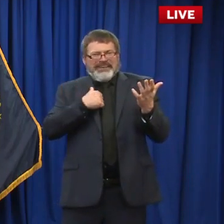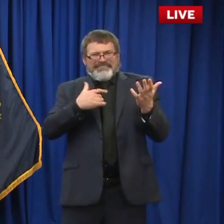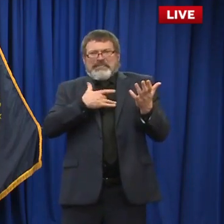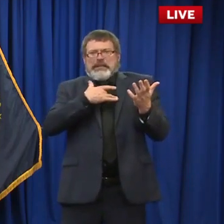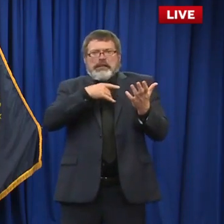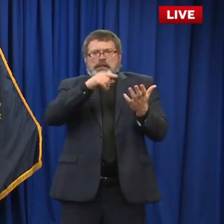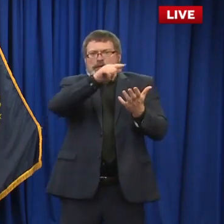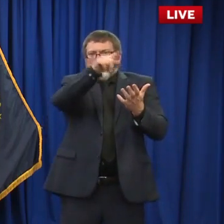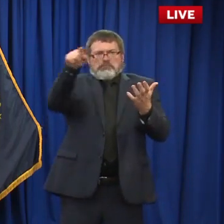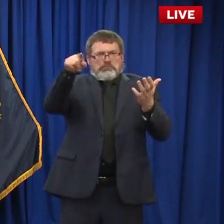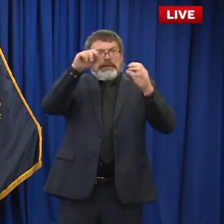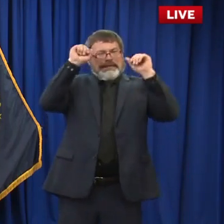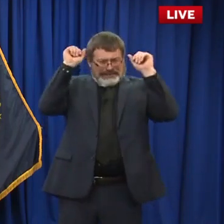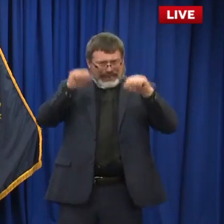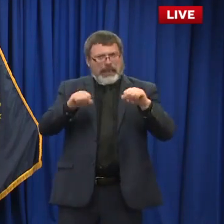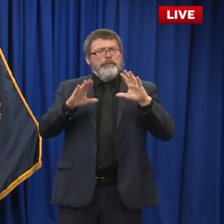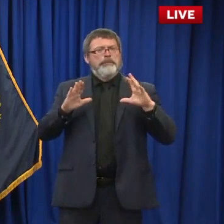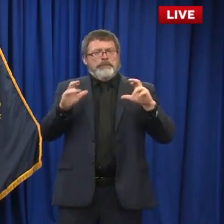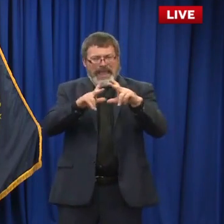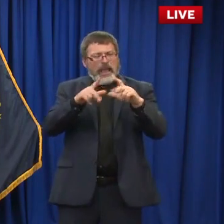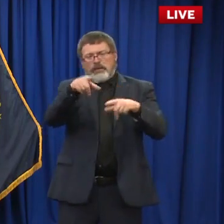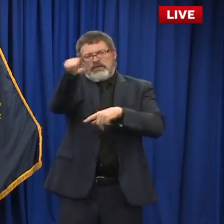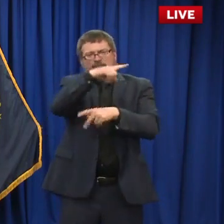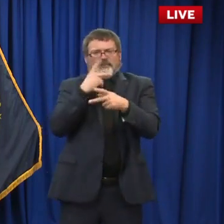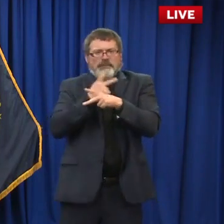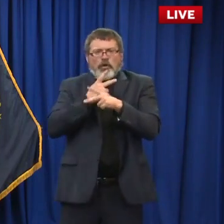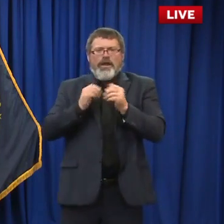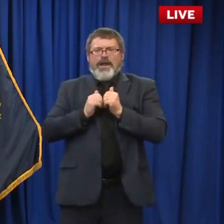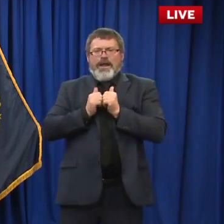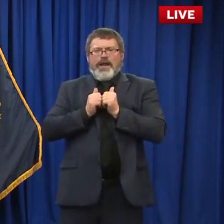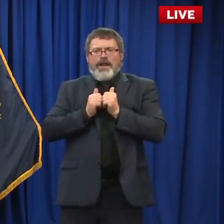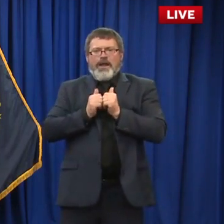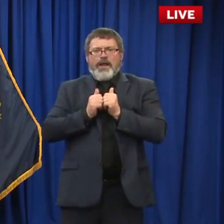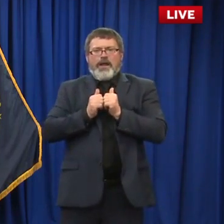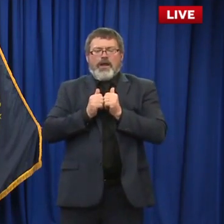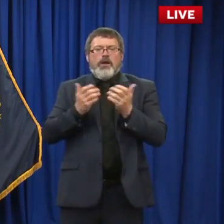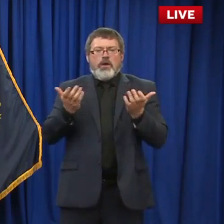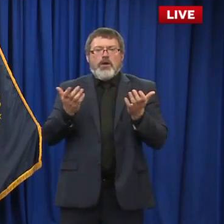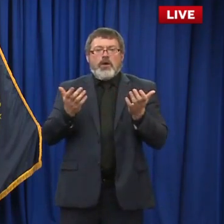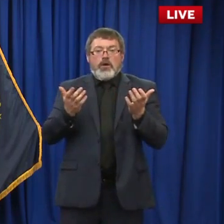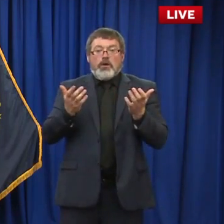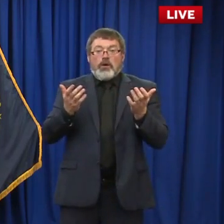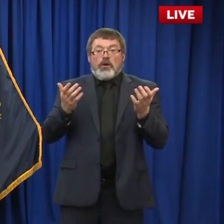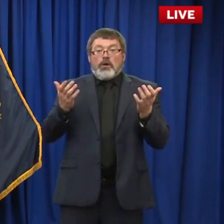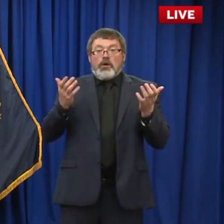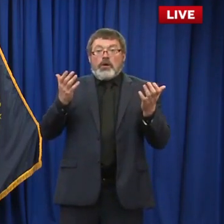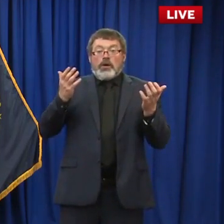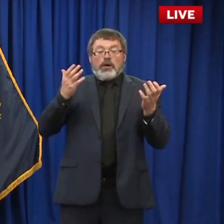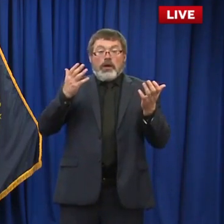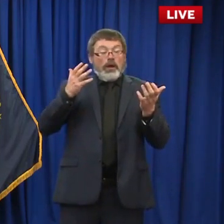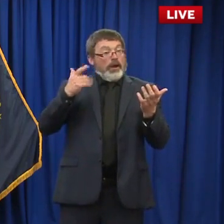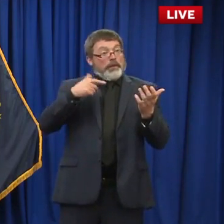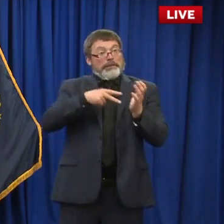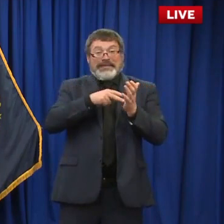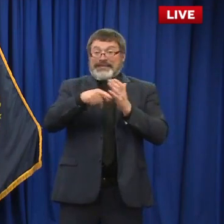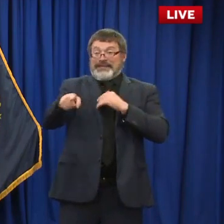CONSTANT COMMUNICATION WITH THOSE SCHOOL DISTRICTS TO GIVE THE CONFIDENCE IN THE WORLD THAT IT CAN BE DONE, DONE SAFELY AND MANAGED.